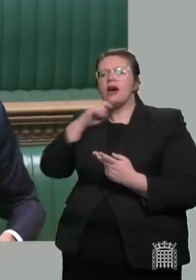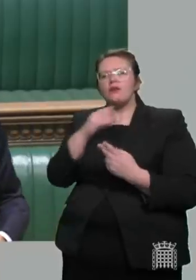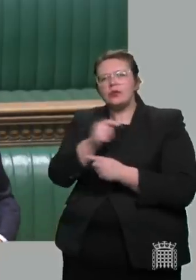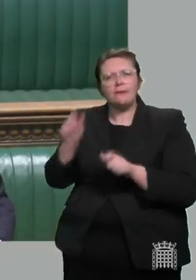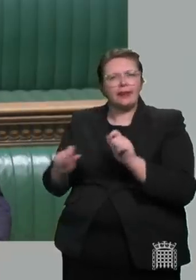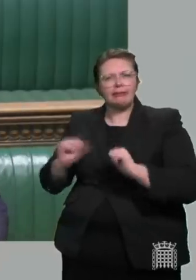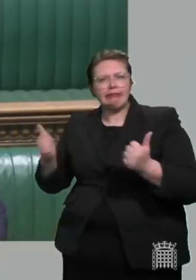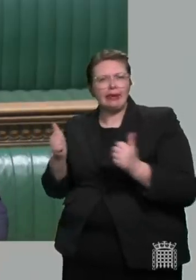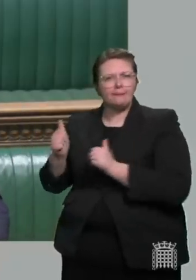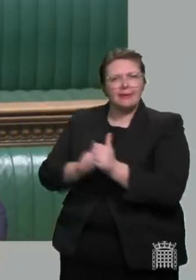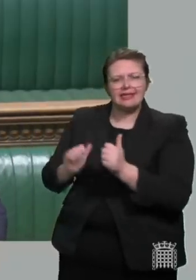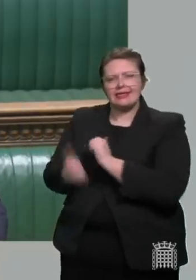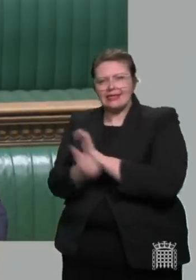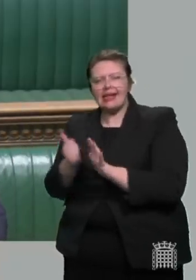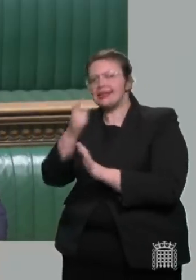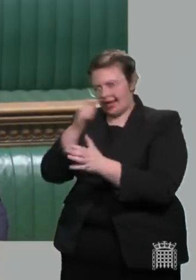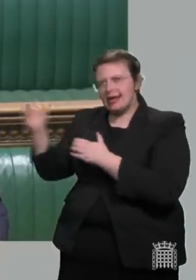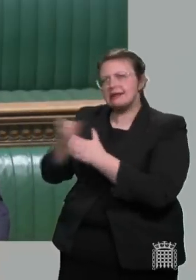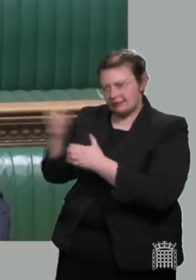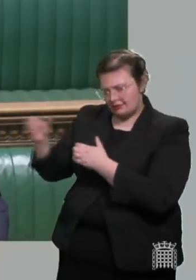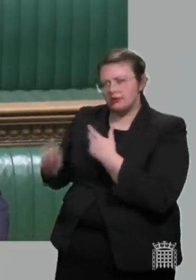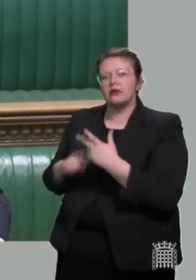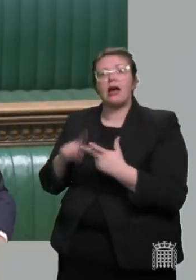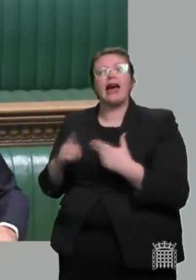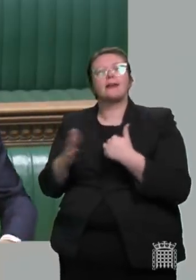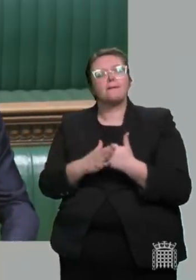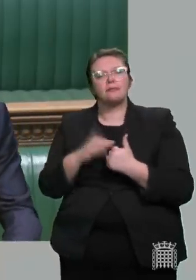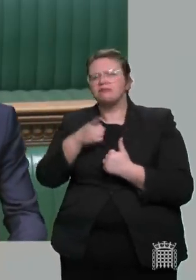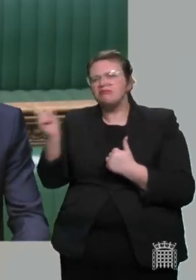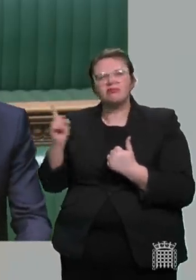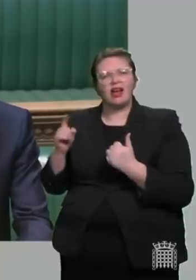and radically simplified bureaucracy for high skilled visa applications.